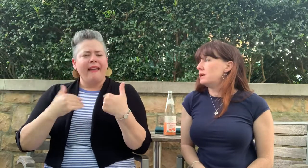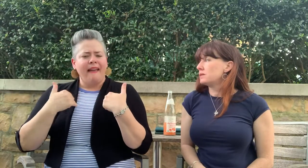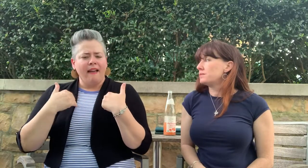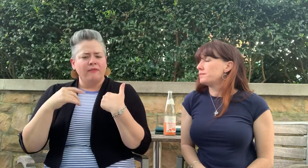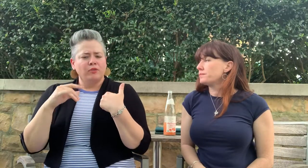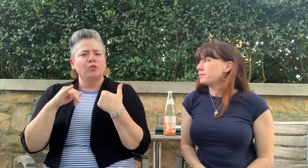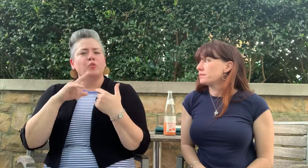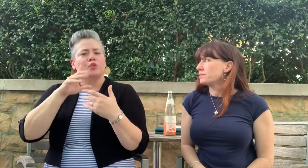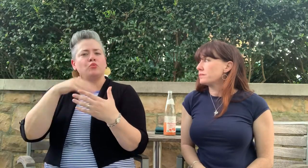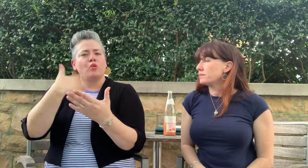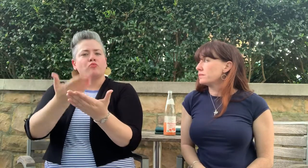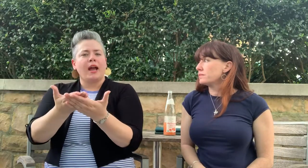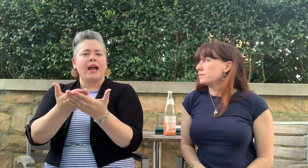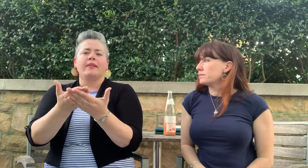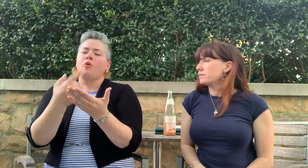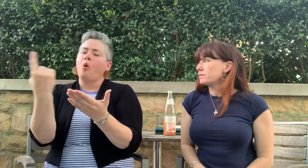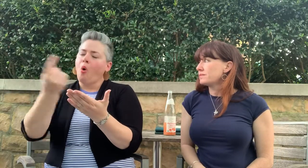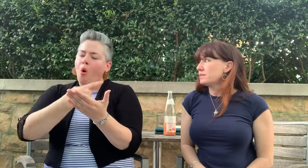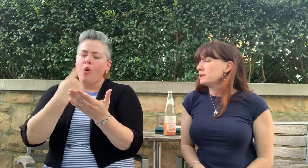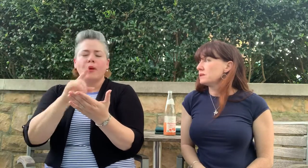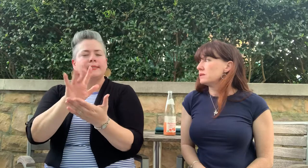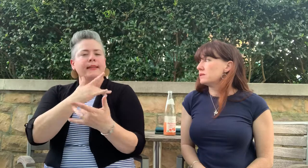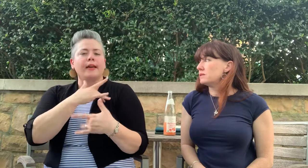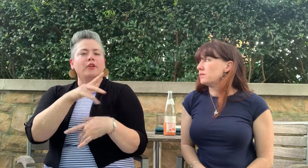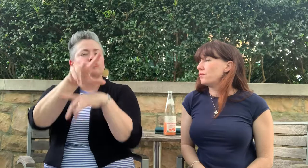Another thing, when you arrive, you always get tea